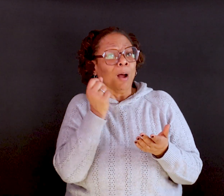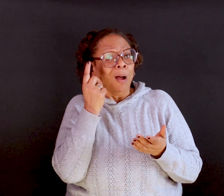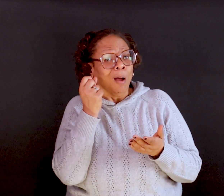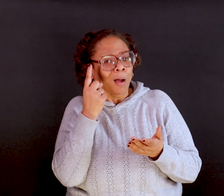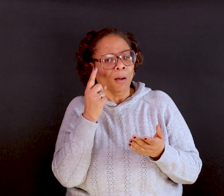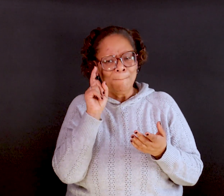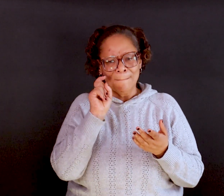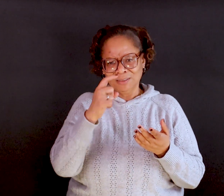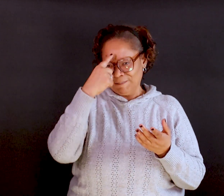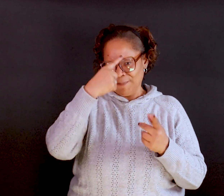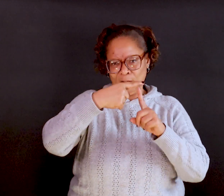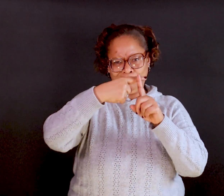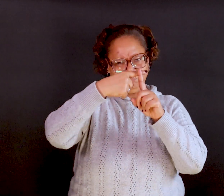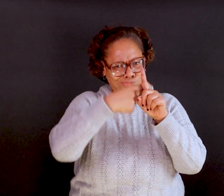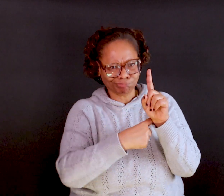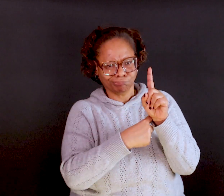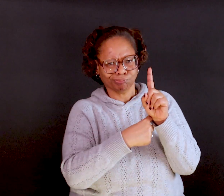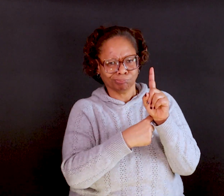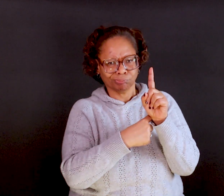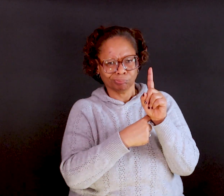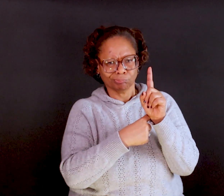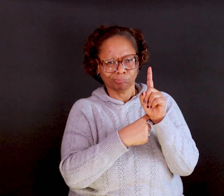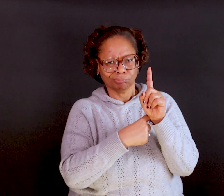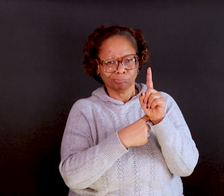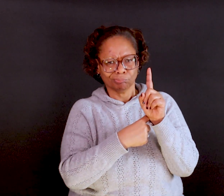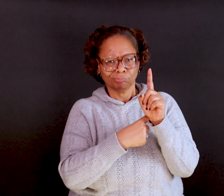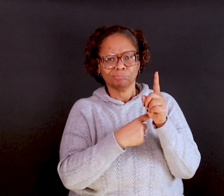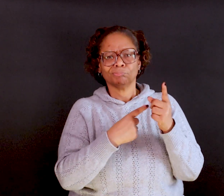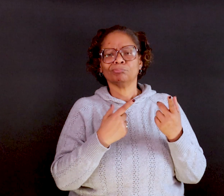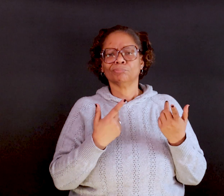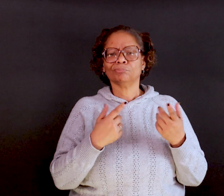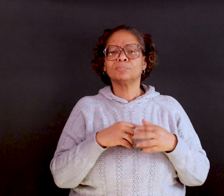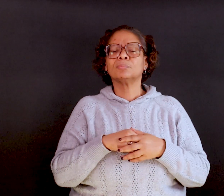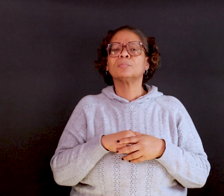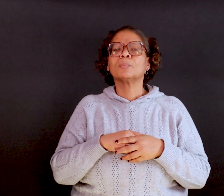when their fever is gone.